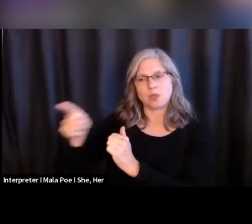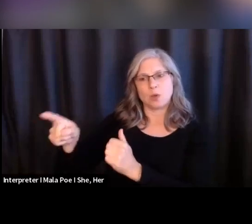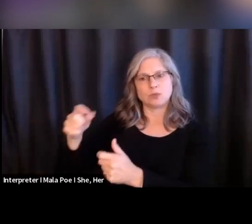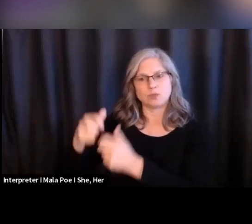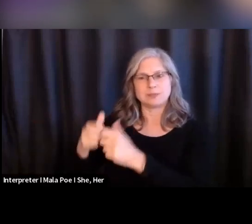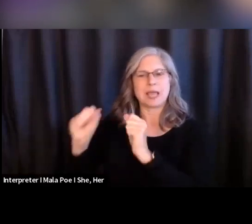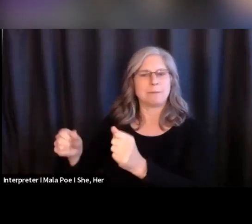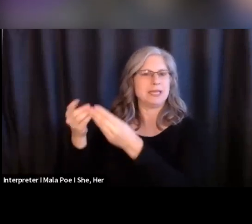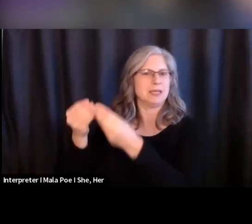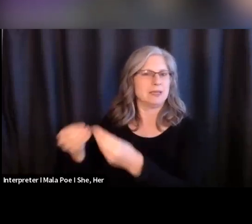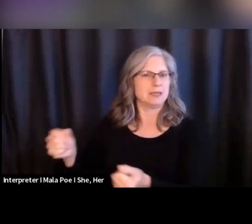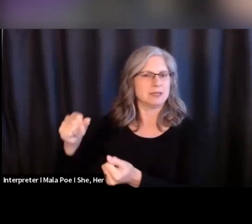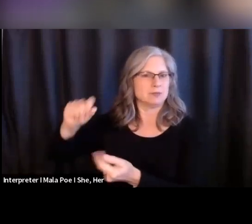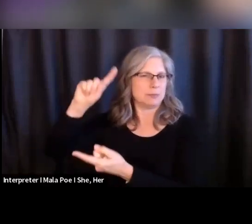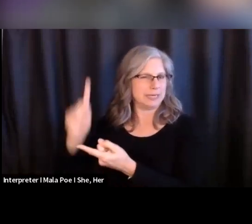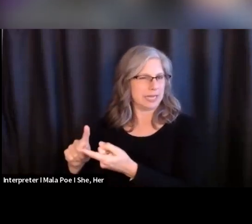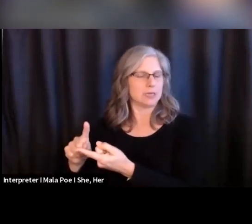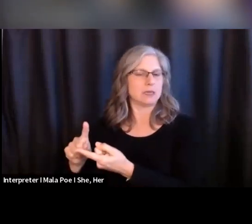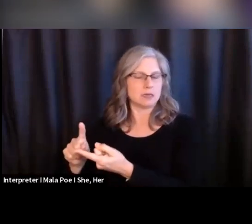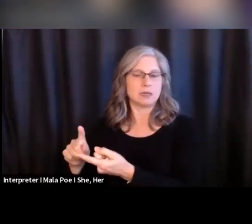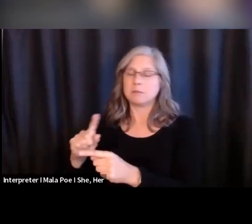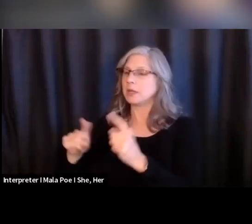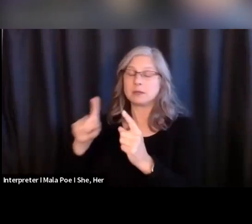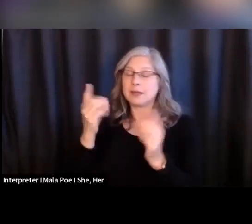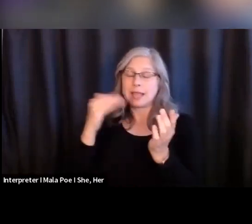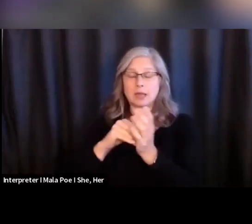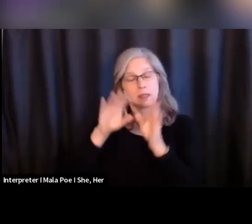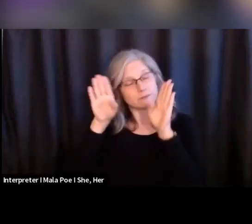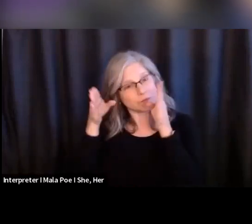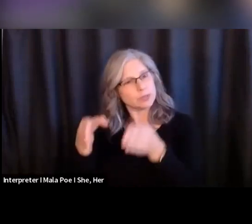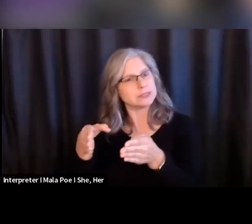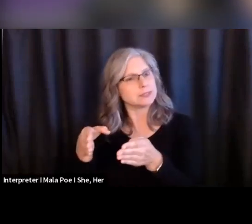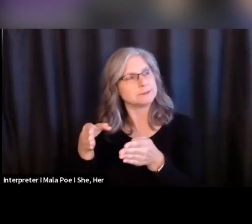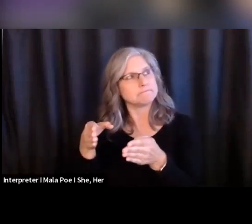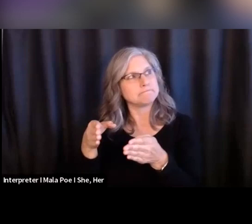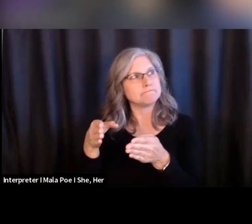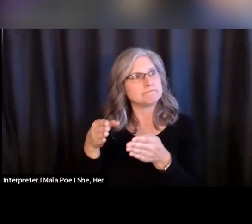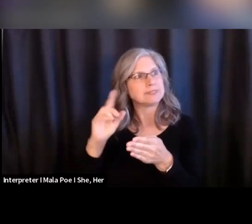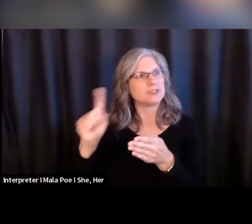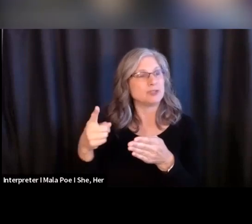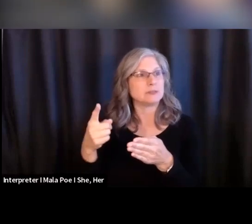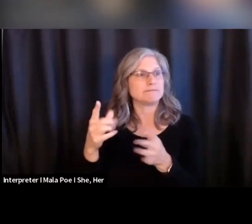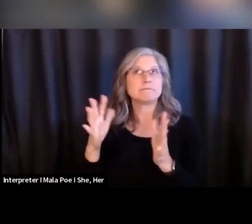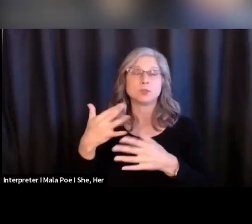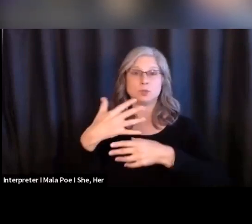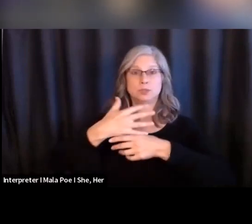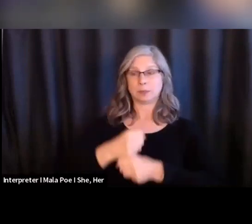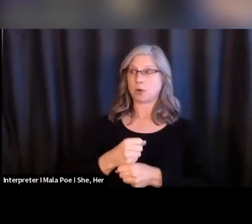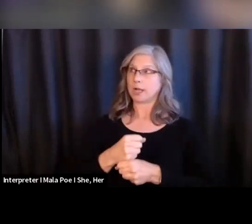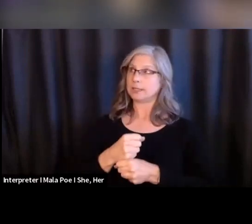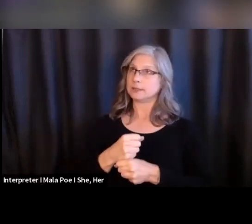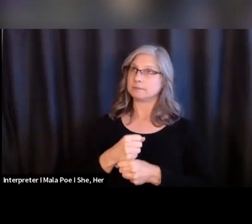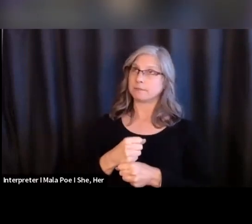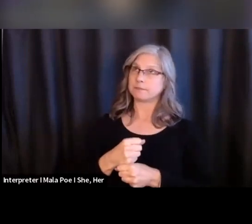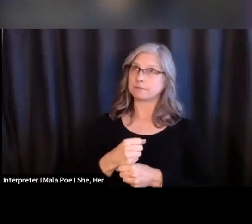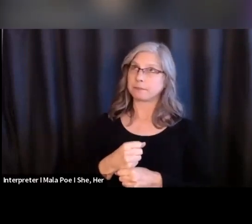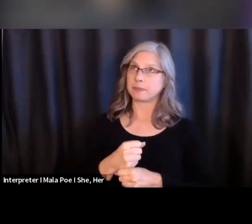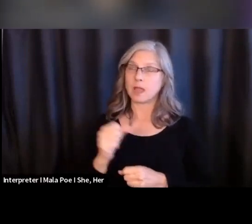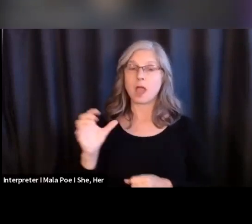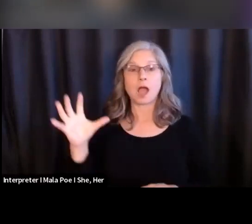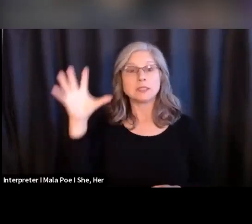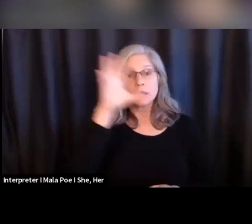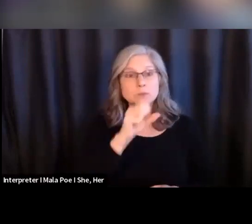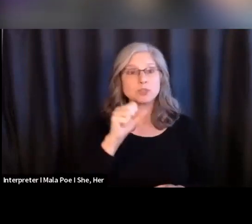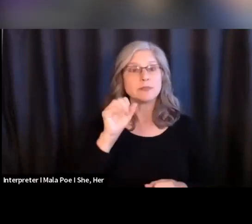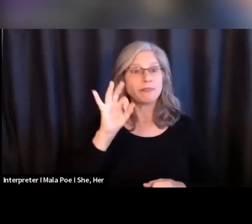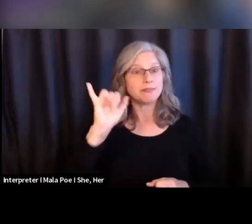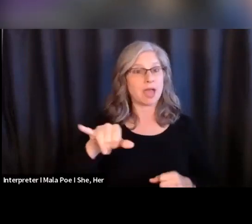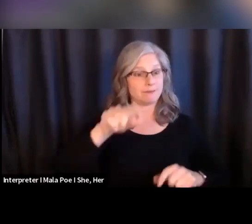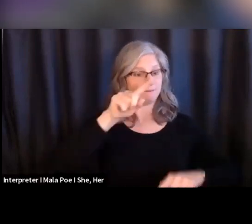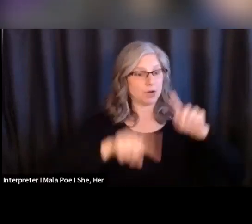But yeah, I think a focus, I guess just to summarize, a focus on or an assumption of variability means that you are hopefully,